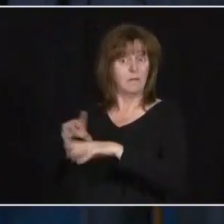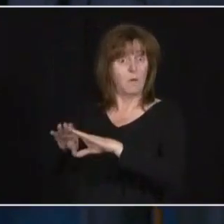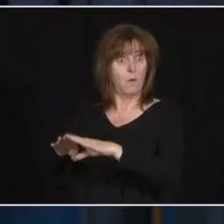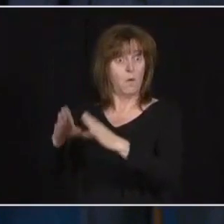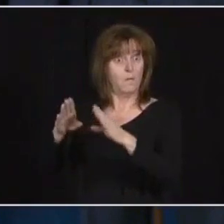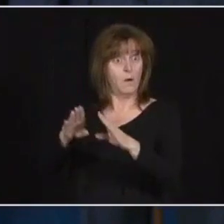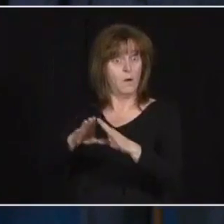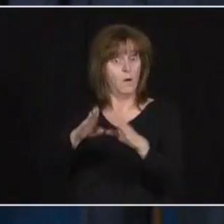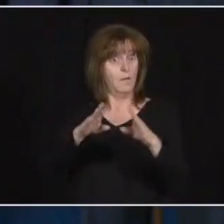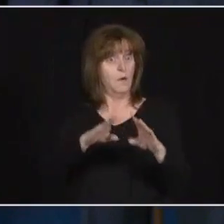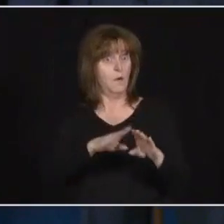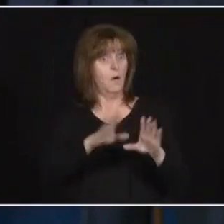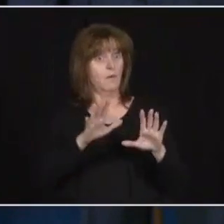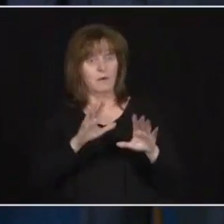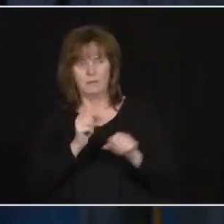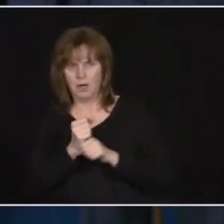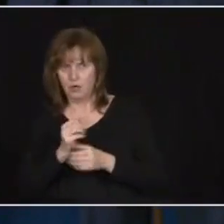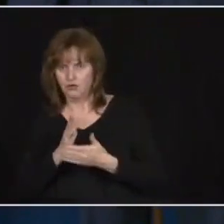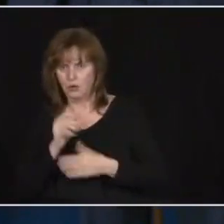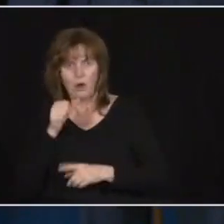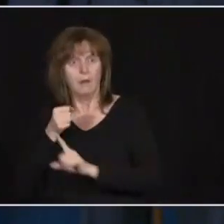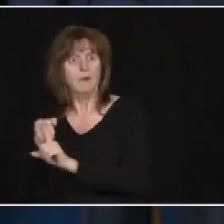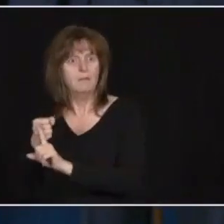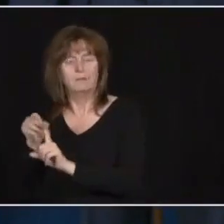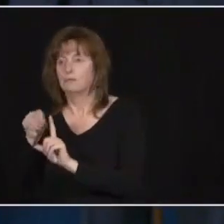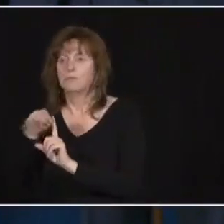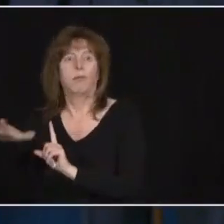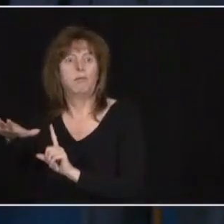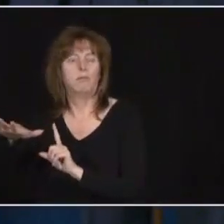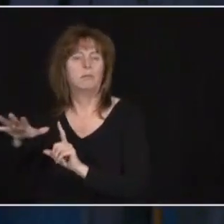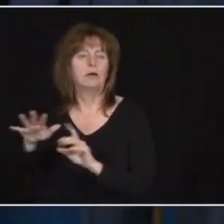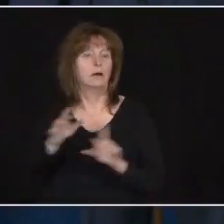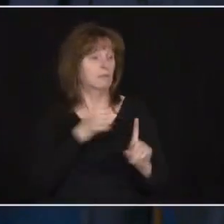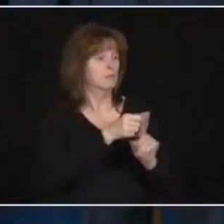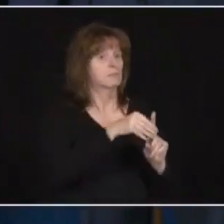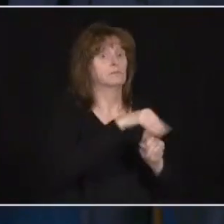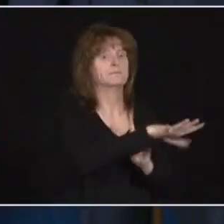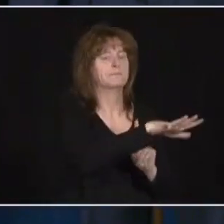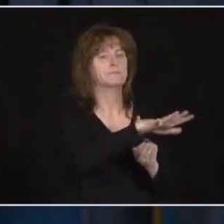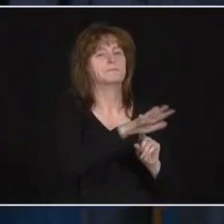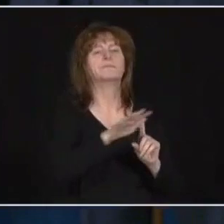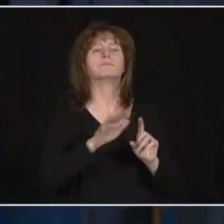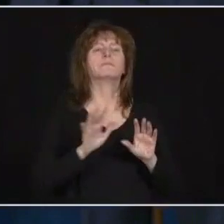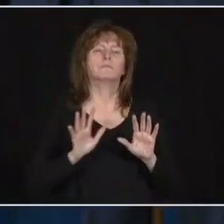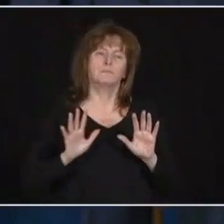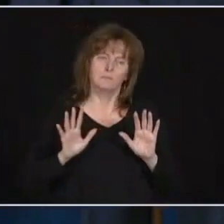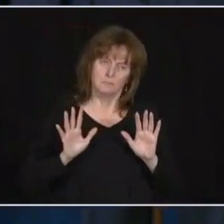be important, especially to start opening up, to make sure we don't see outbreaks in any particular areas.